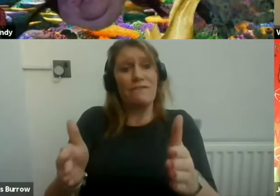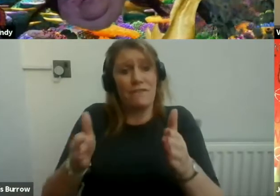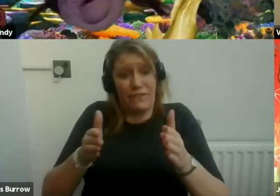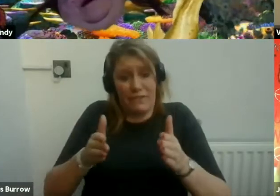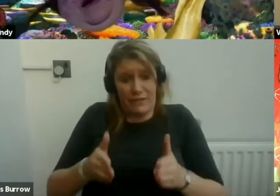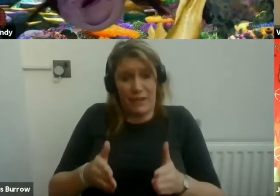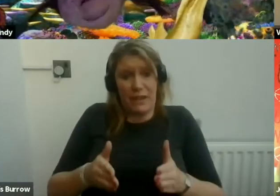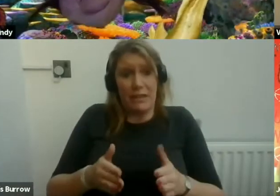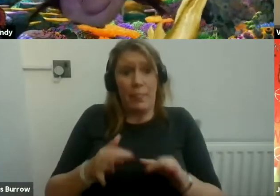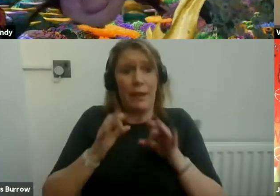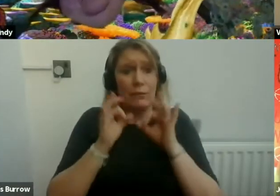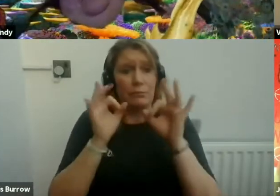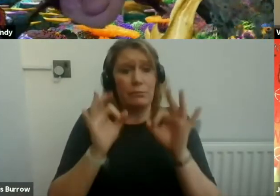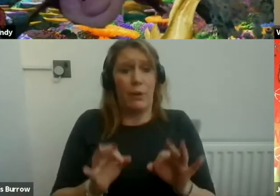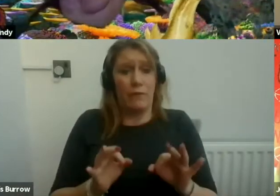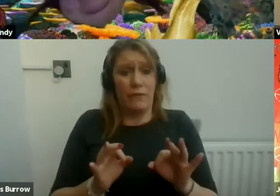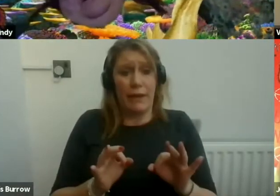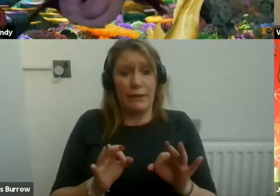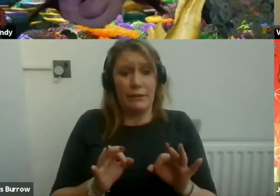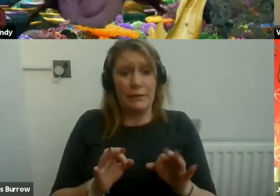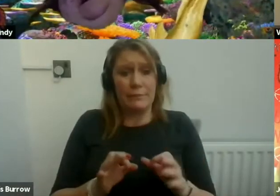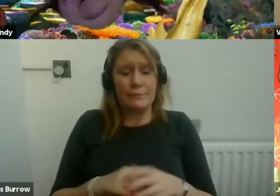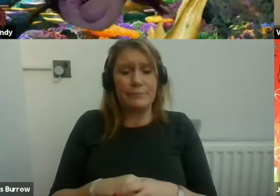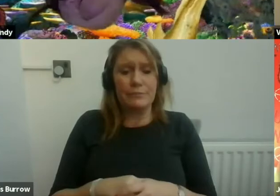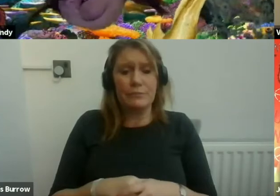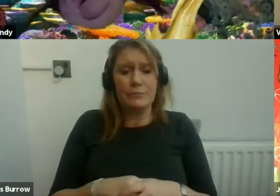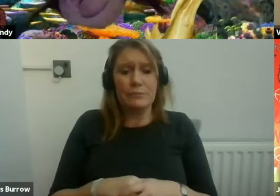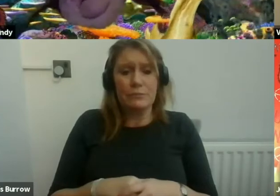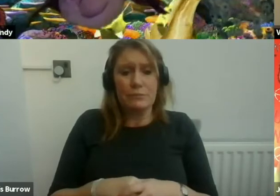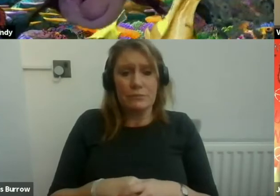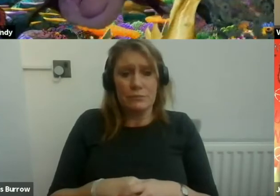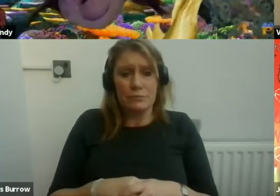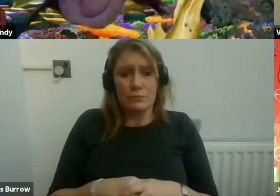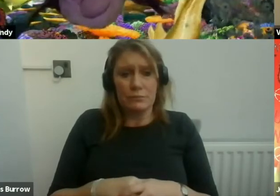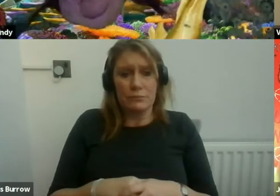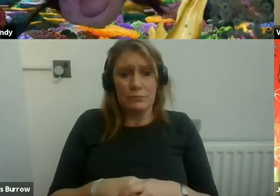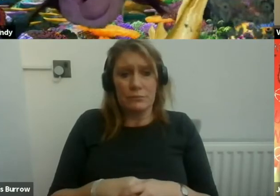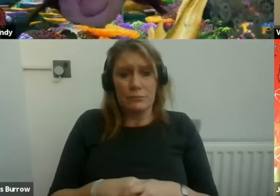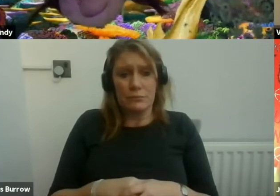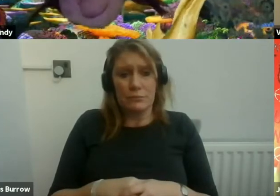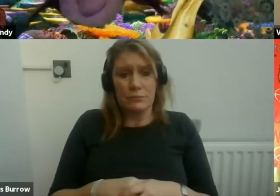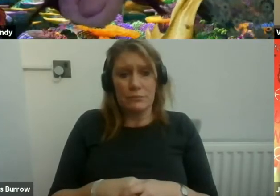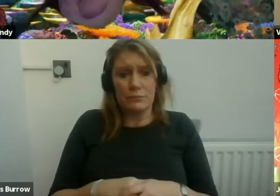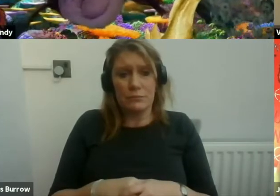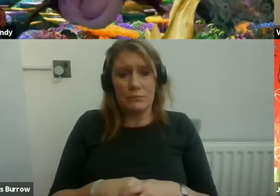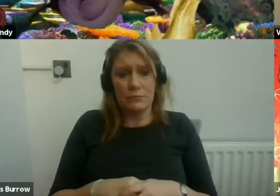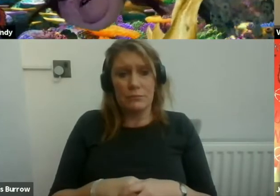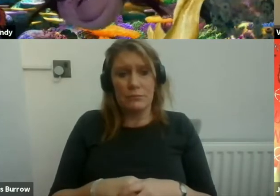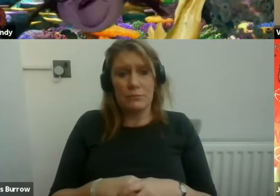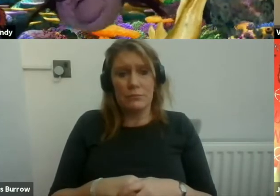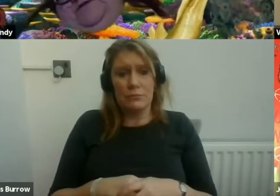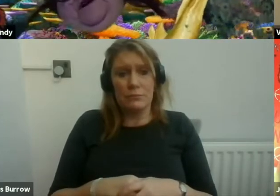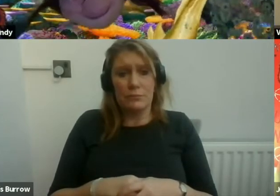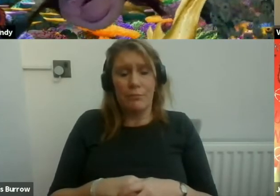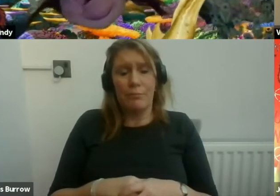So the fact it has taken off in such a way and it's going to be published, it's very